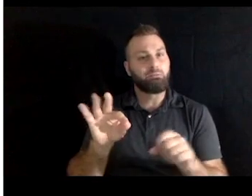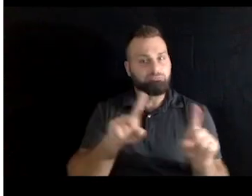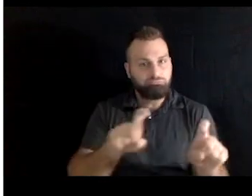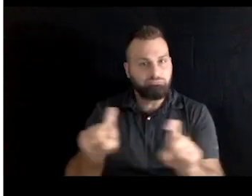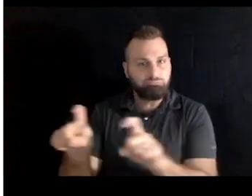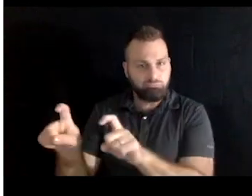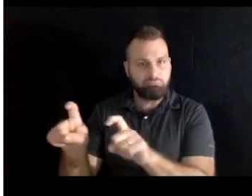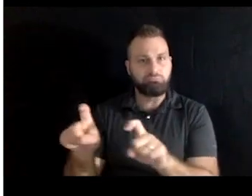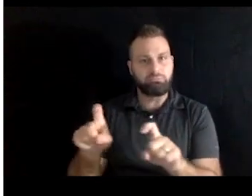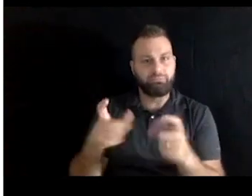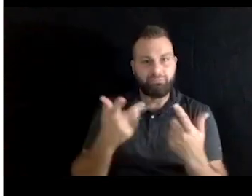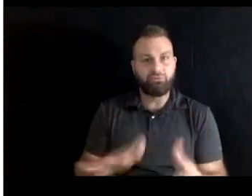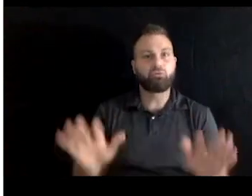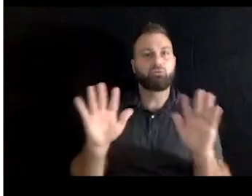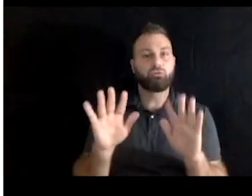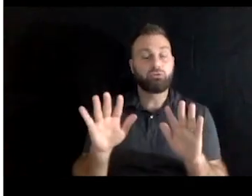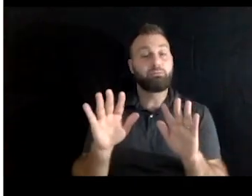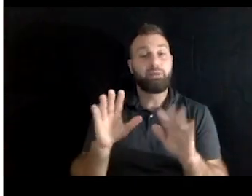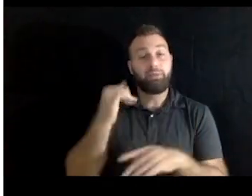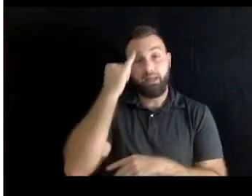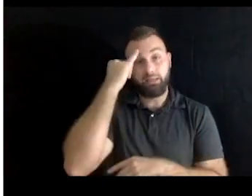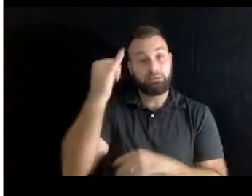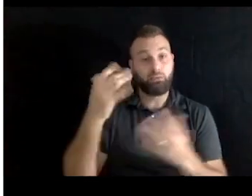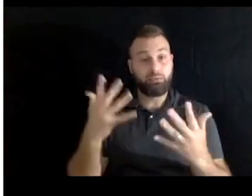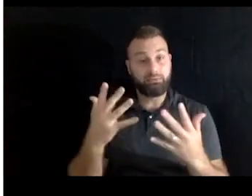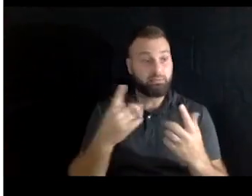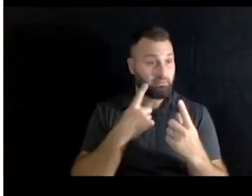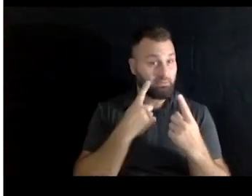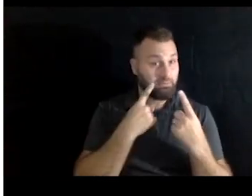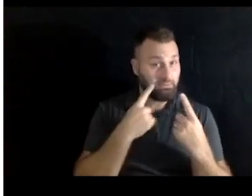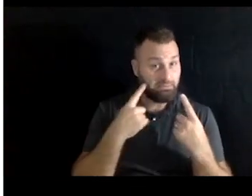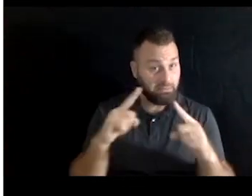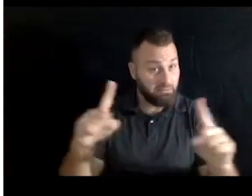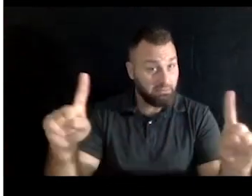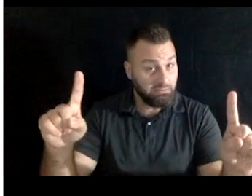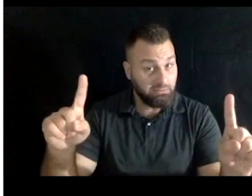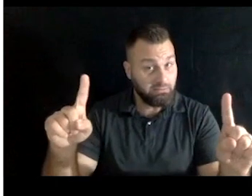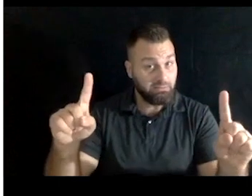the big idea is to build on the success of YTT and provide